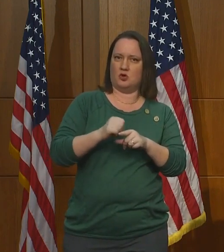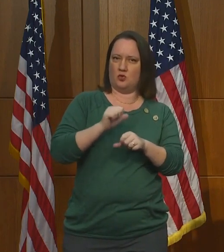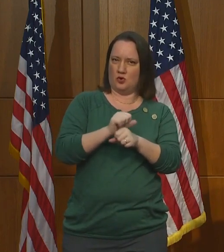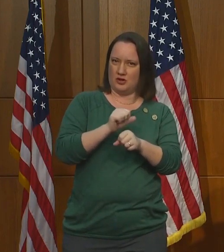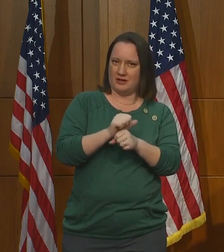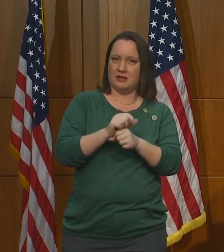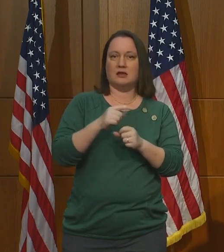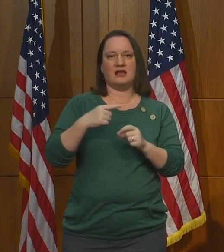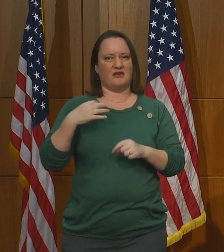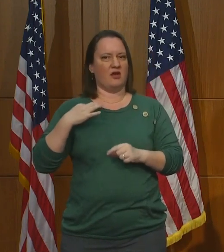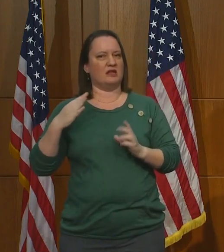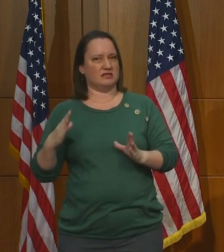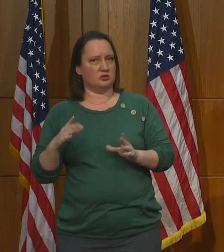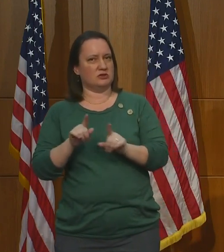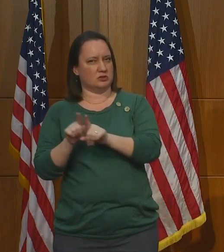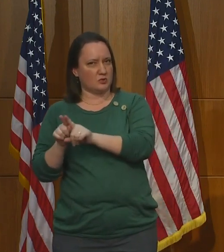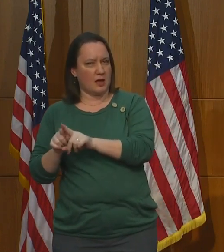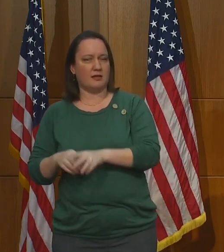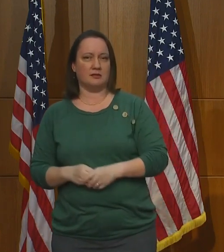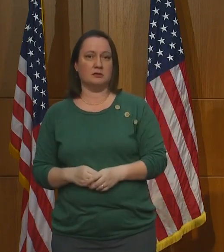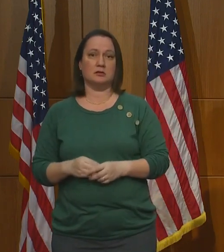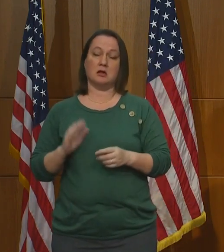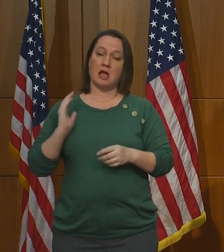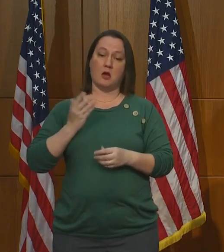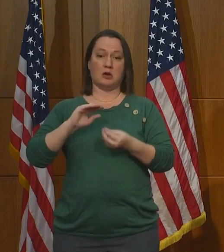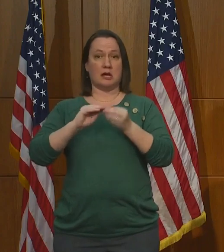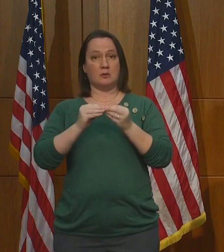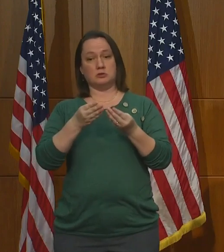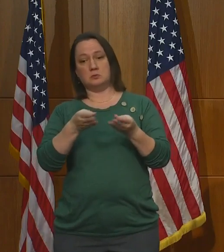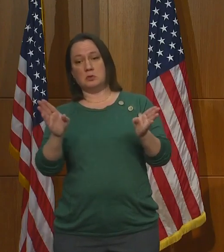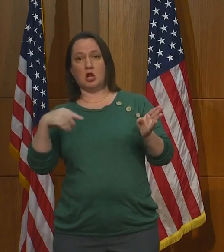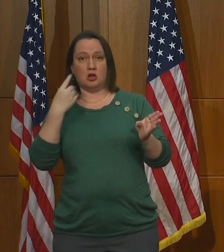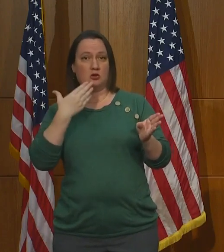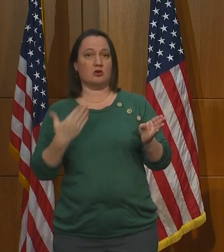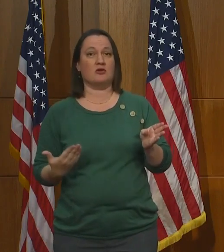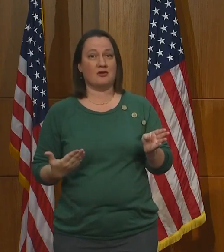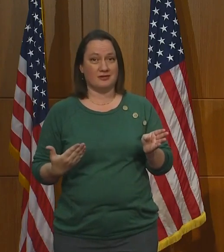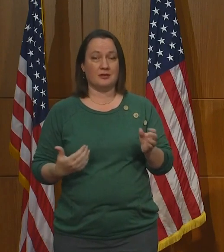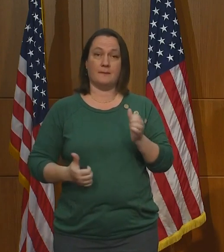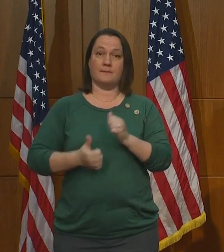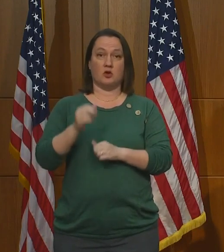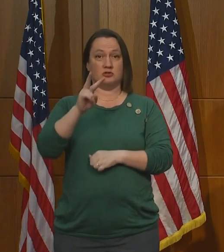AND VOLUNTEERS. SO OVERALL OUR